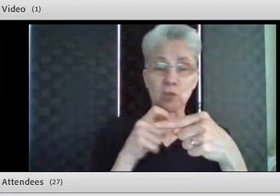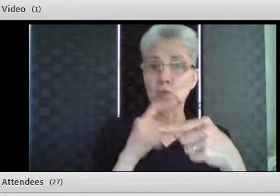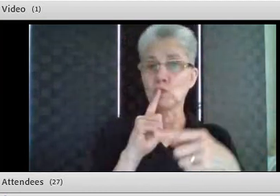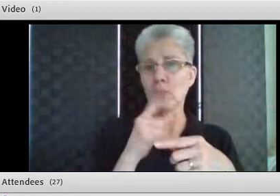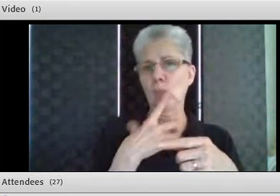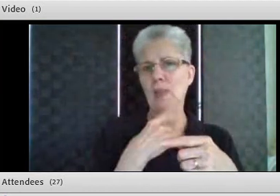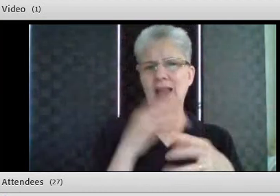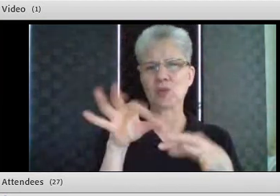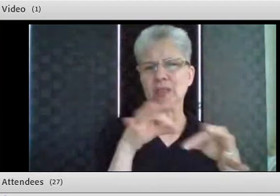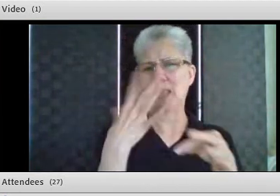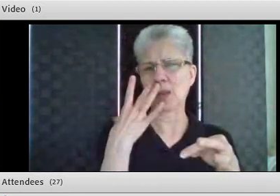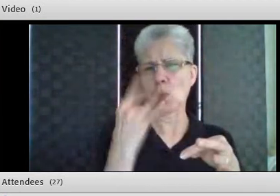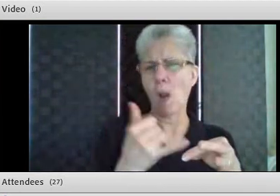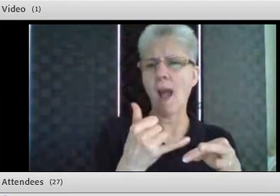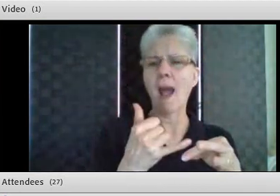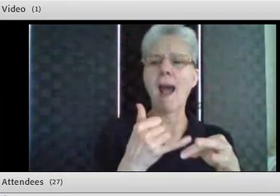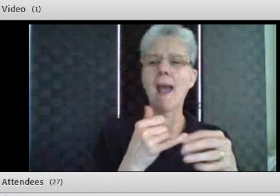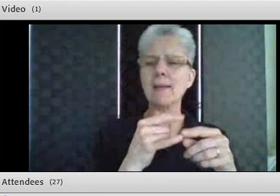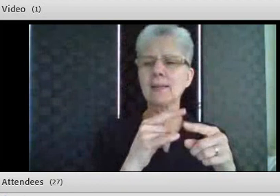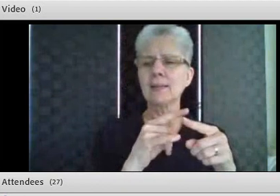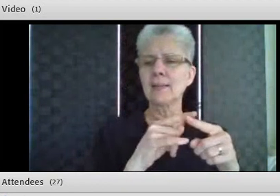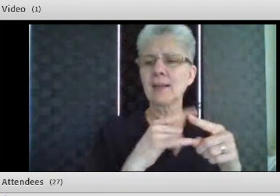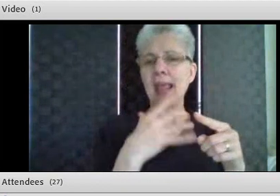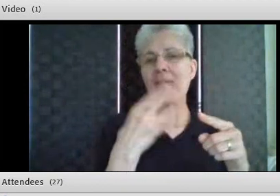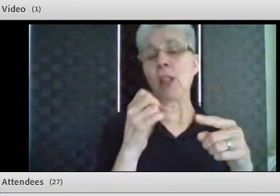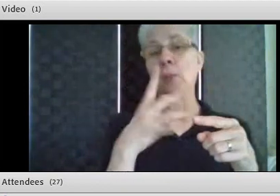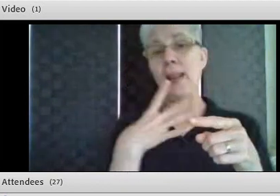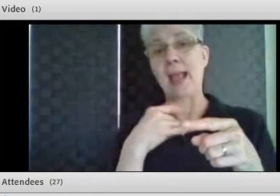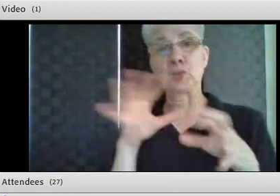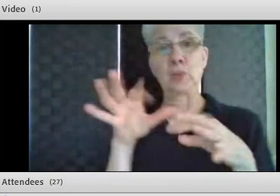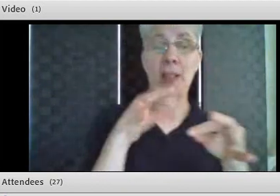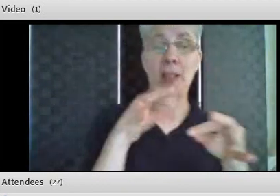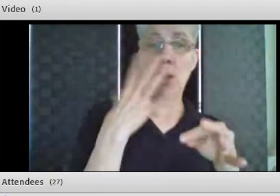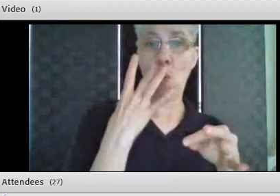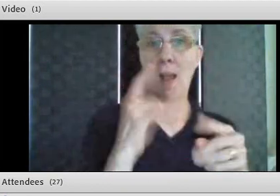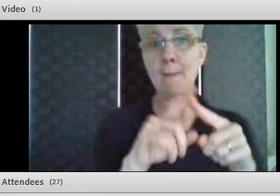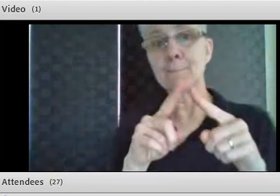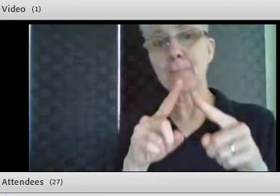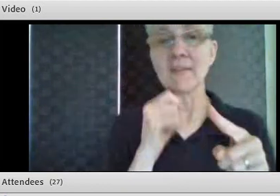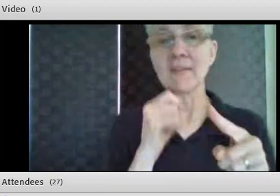We'll go down that music-theory rabbit hole because it is -- You know, you don't have to necessarily --